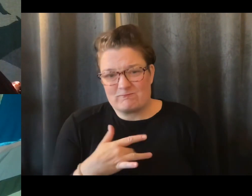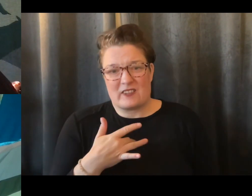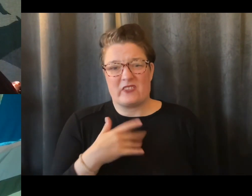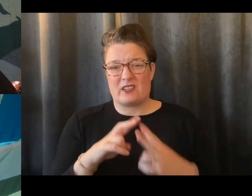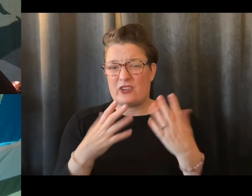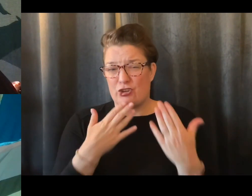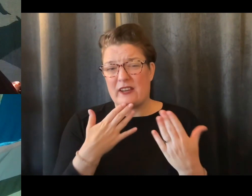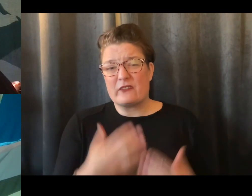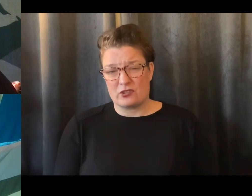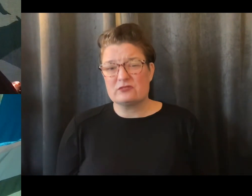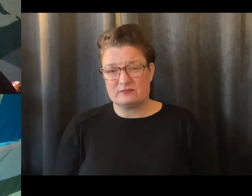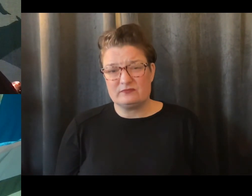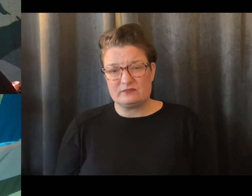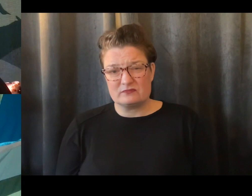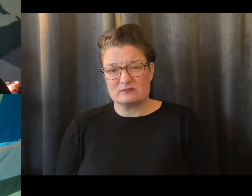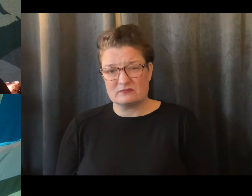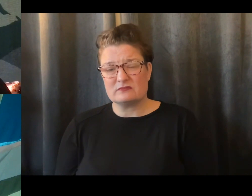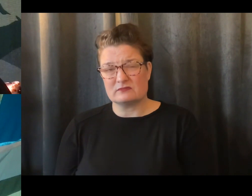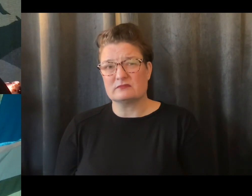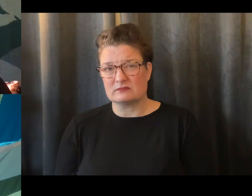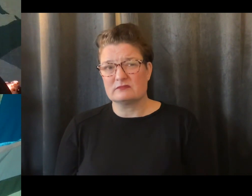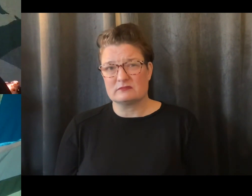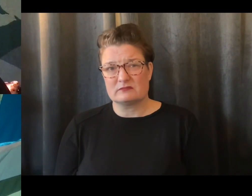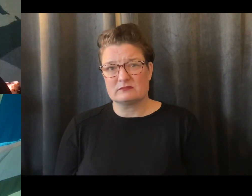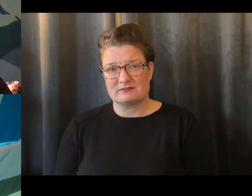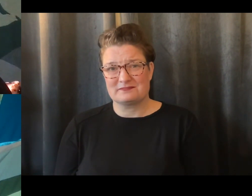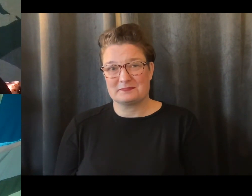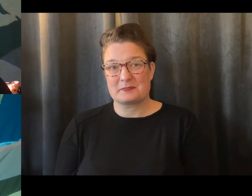Well, may Sk’aliCh’elh-tenaut's journey be as easeful as possible.